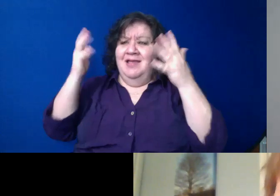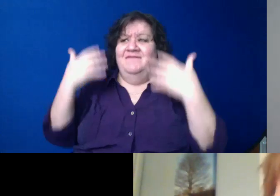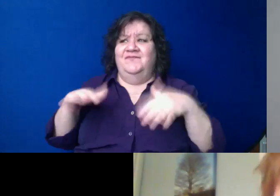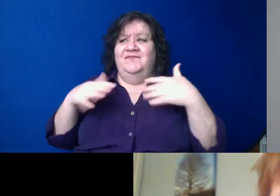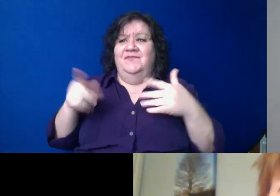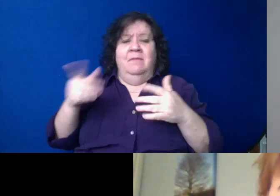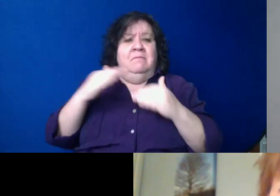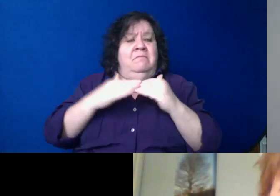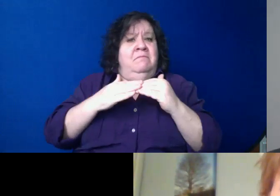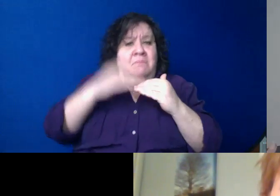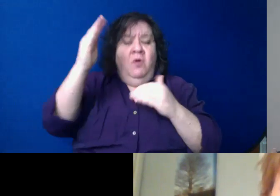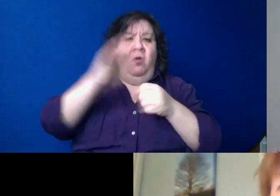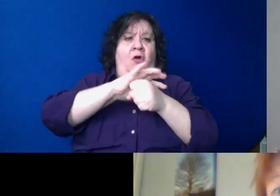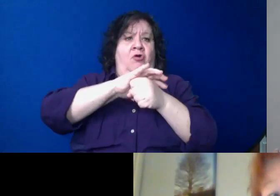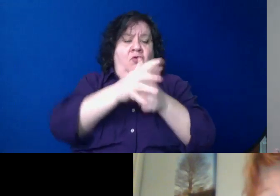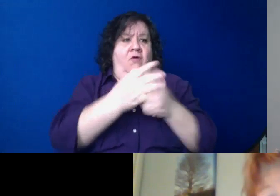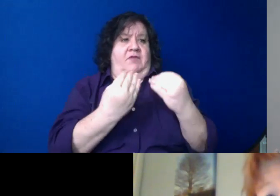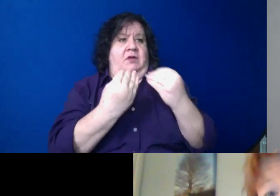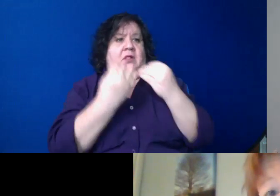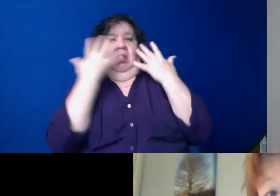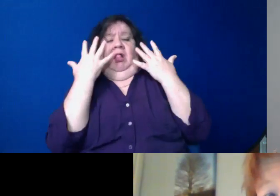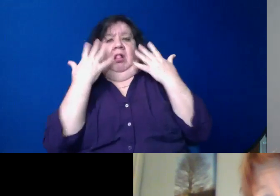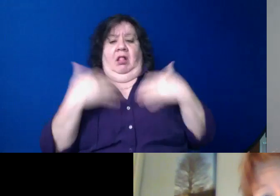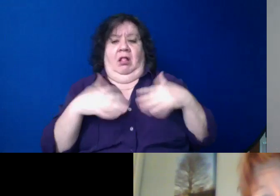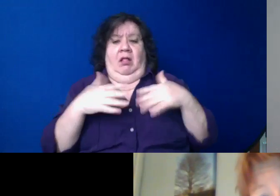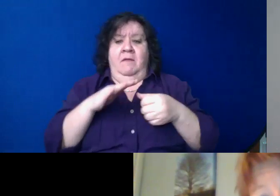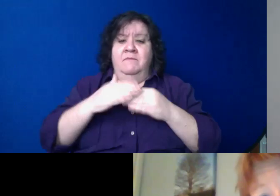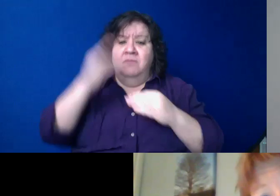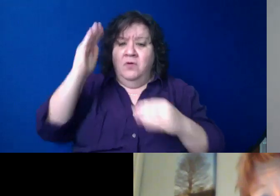for all of these reasons and also because the evidence we saw that people with disabilities